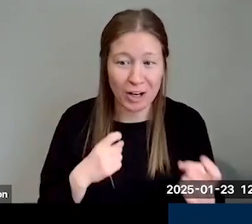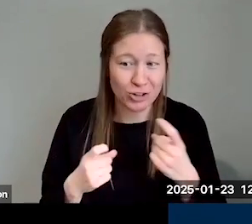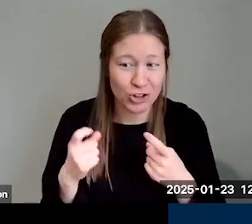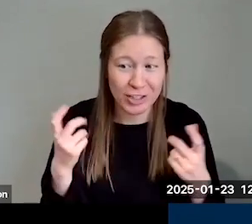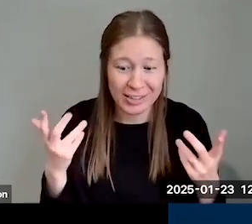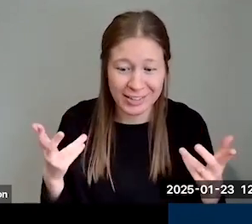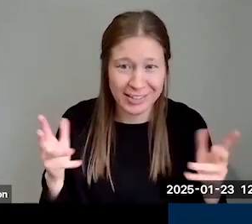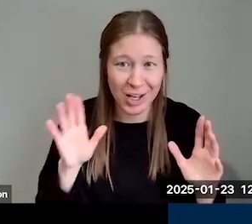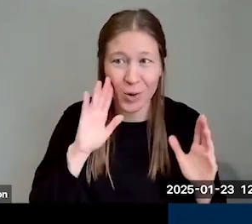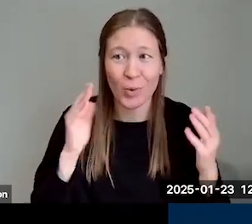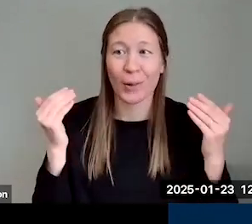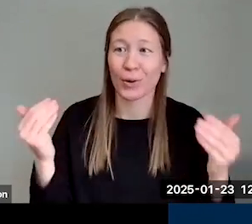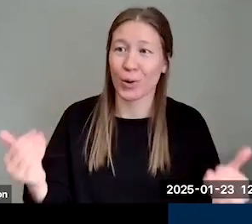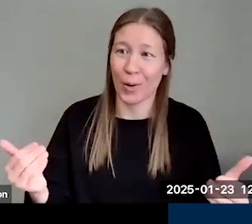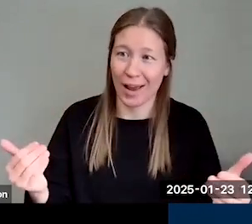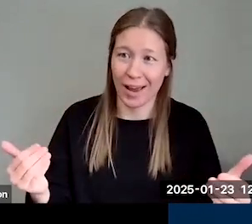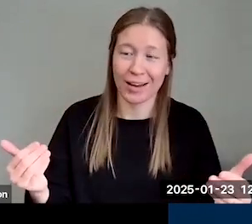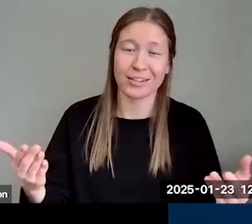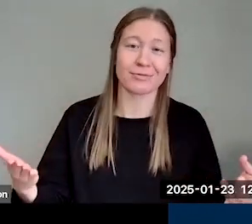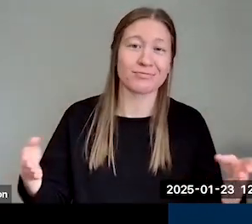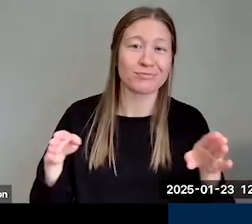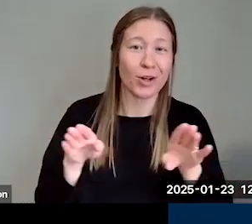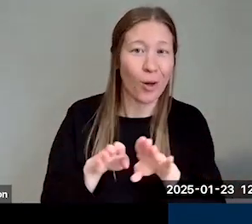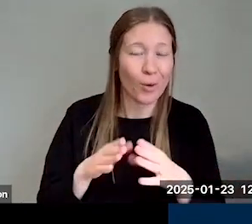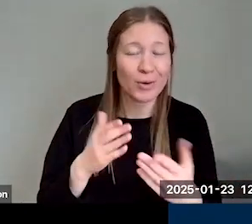we will go ahead and thank everybody